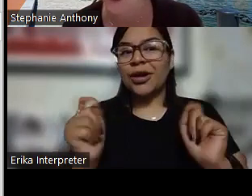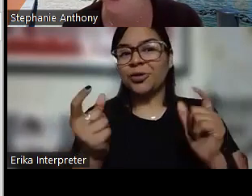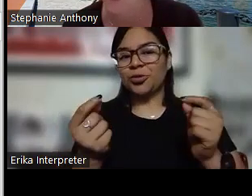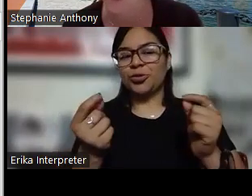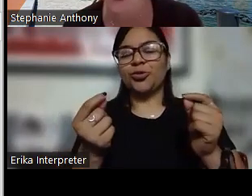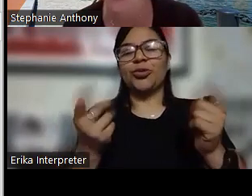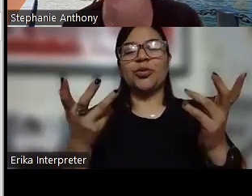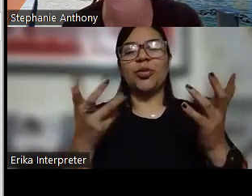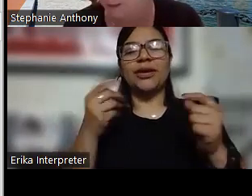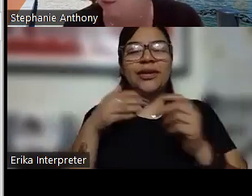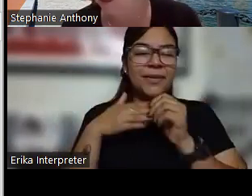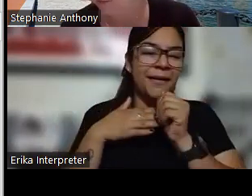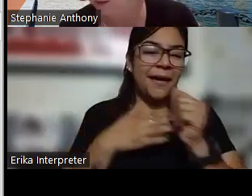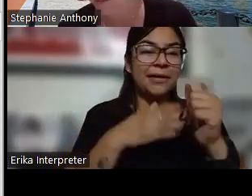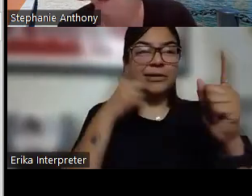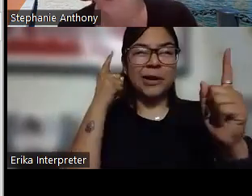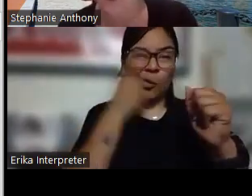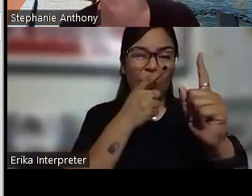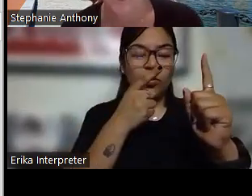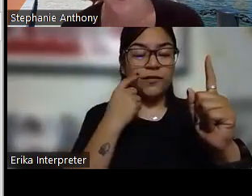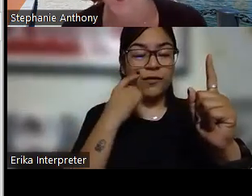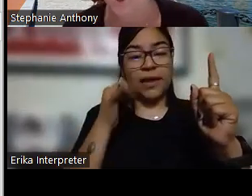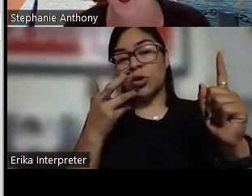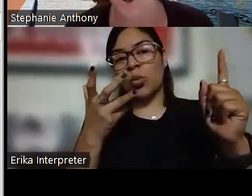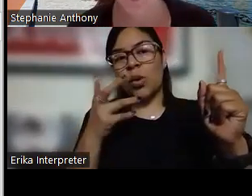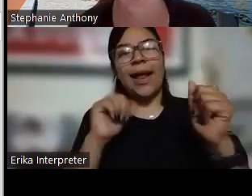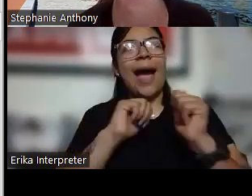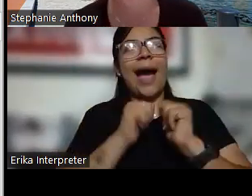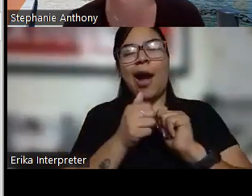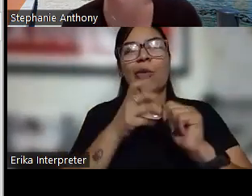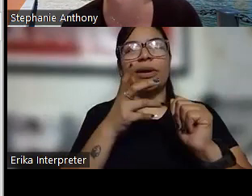principles that led to the development of these recommendations in conjunction with all of you in